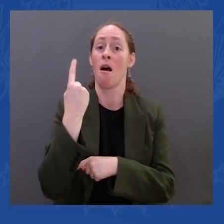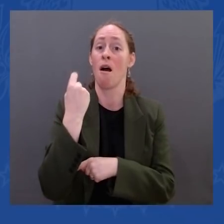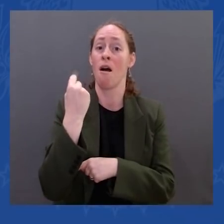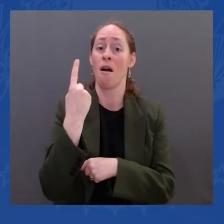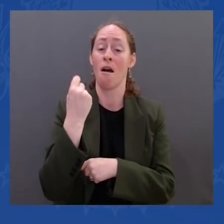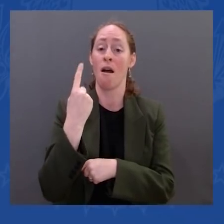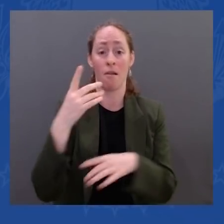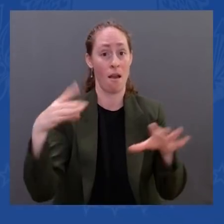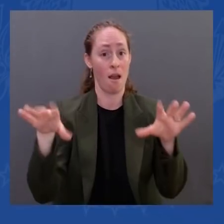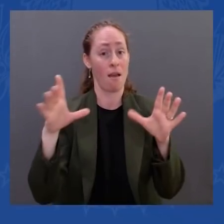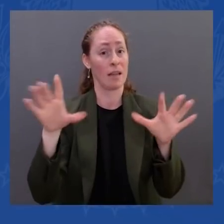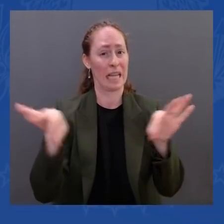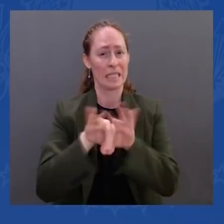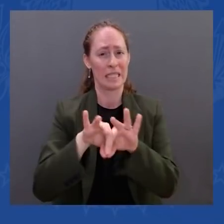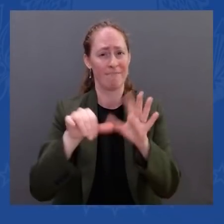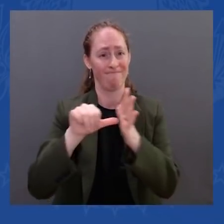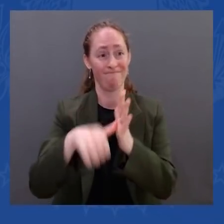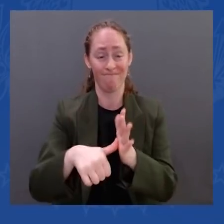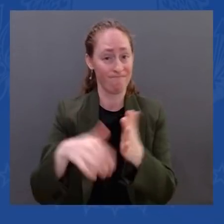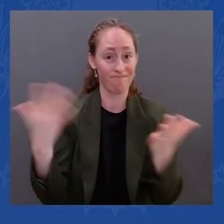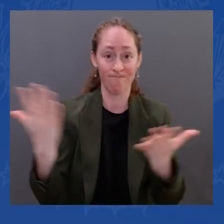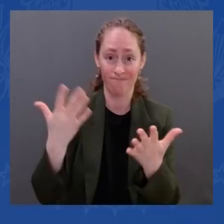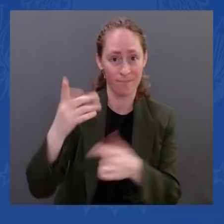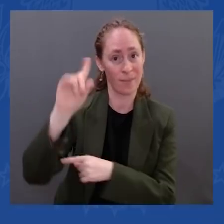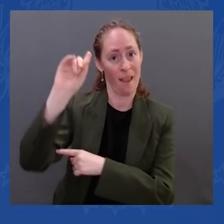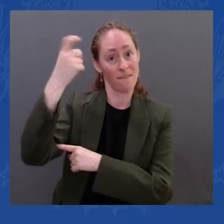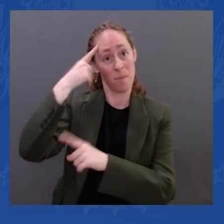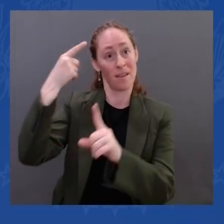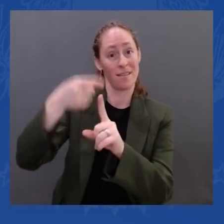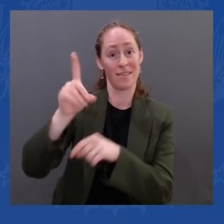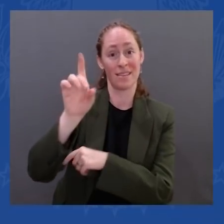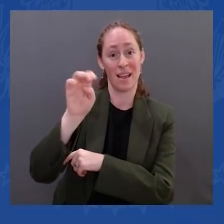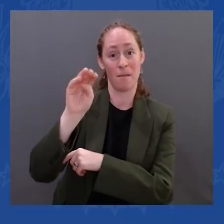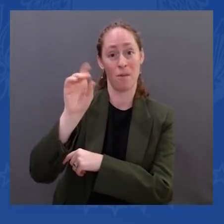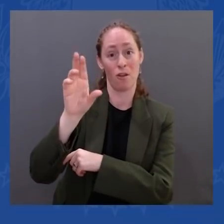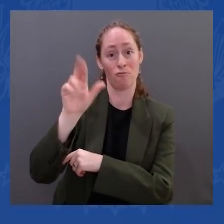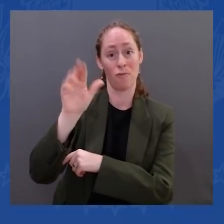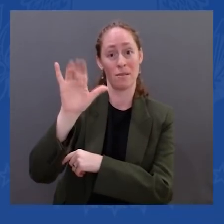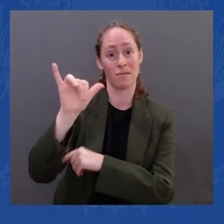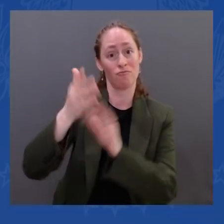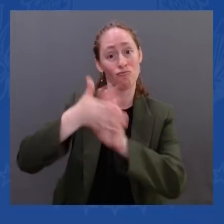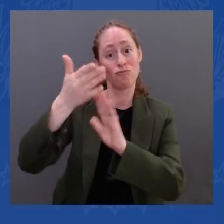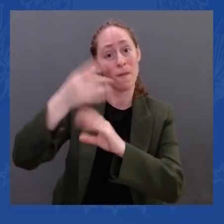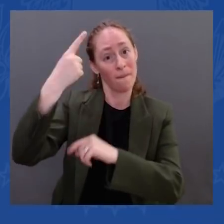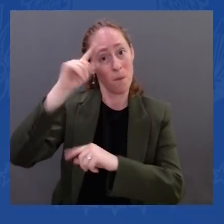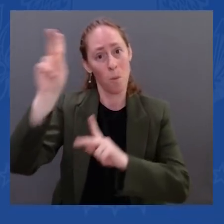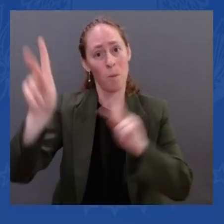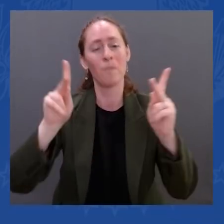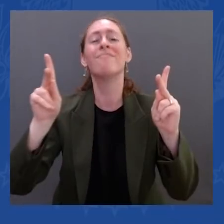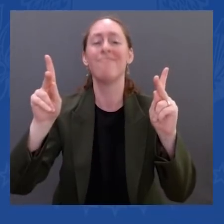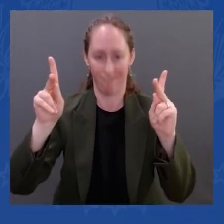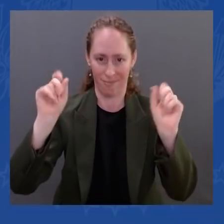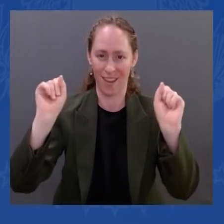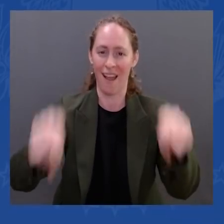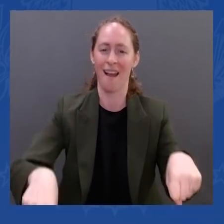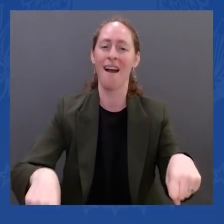in organizing the global response to hold Putin accountable for his brutal war in Ukraine and his attack on the norms